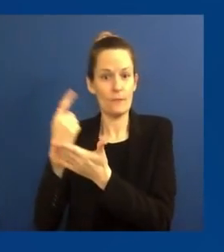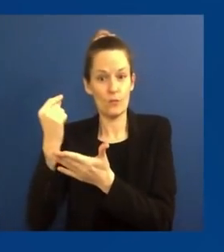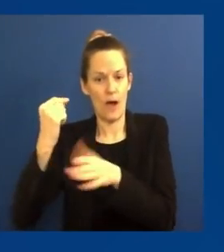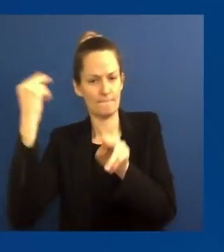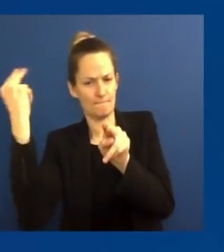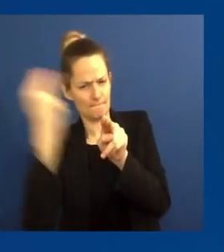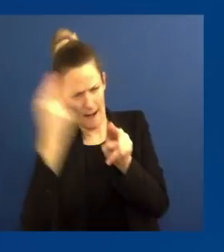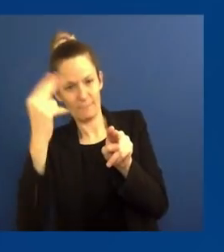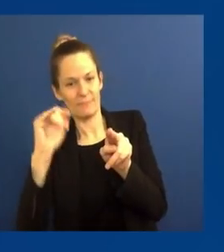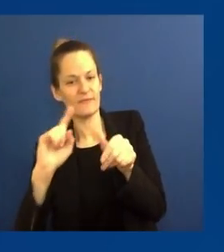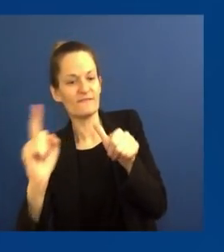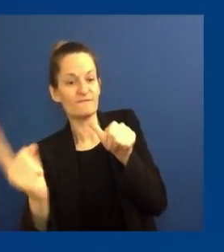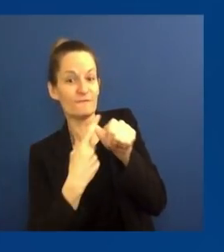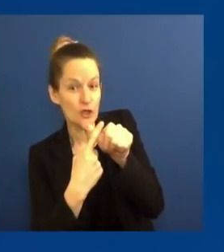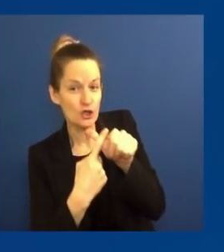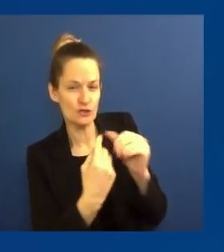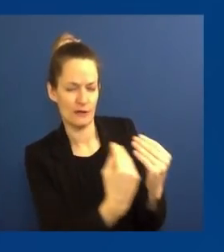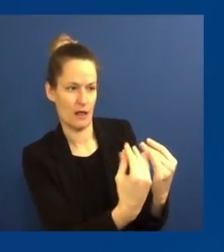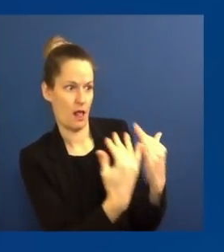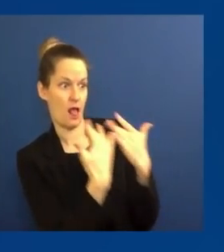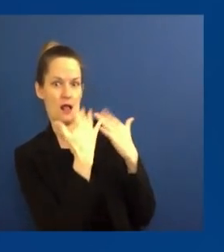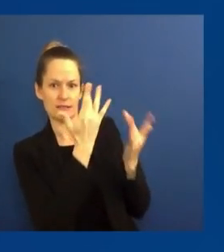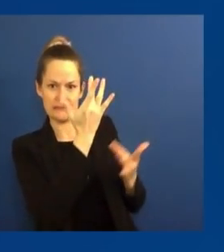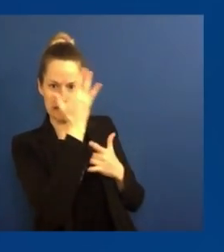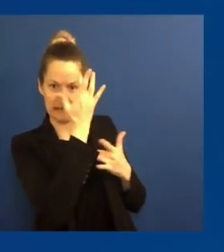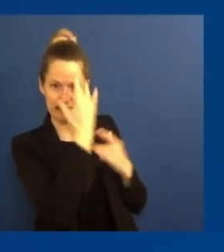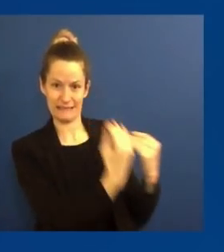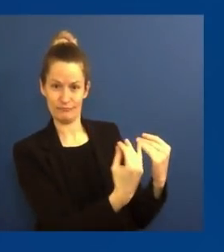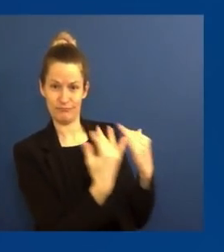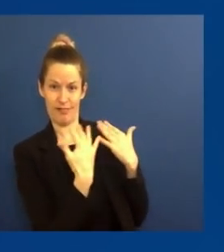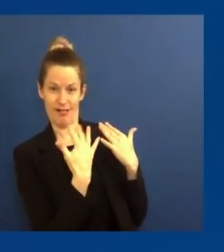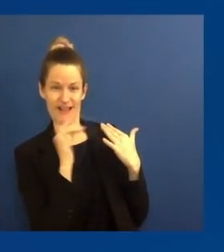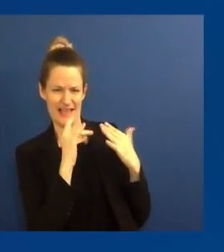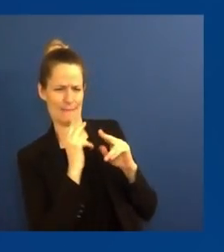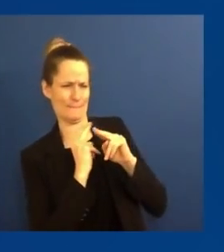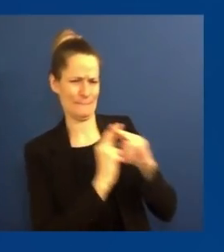and their half-life -- or their durability in the plasma are shorter lived.